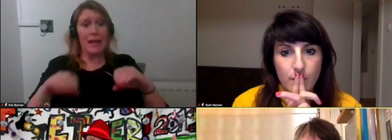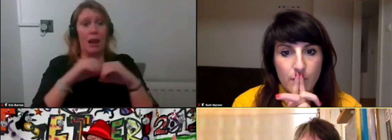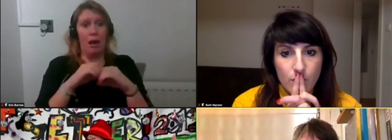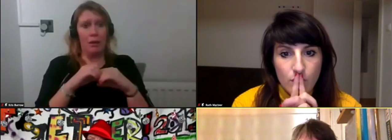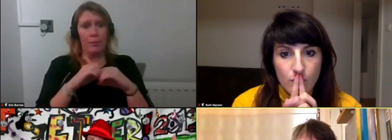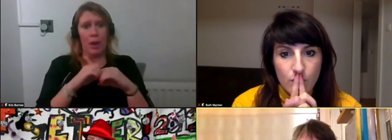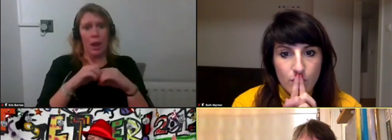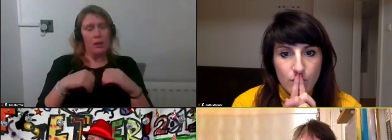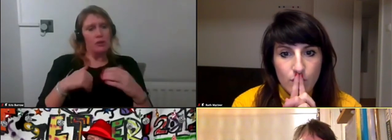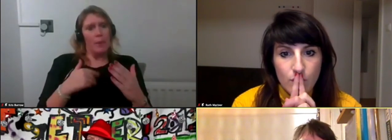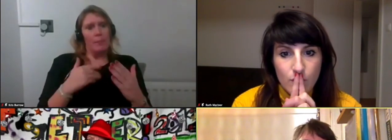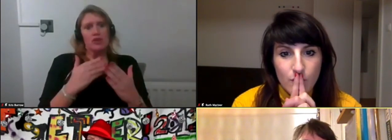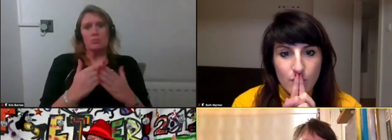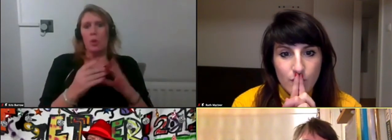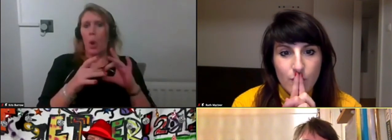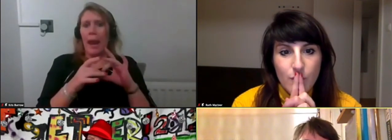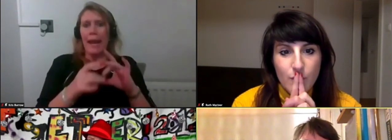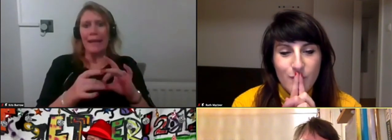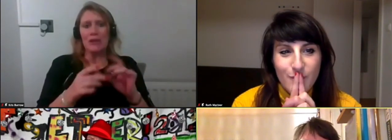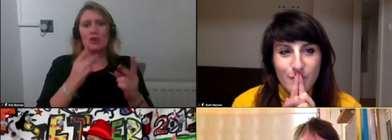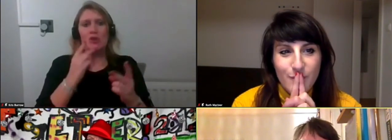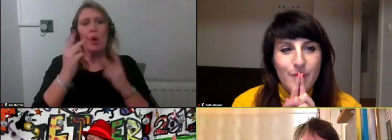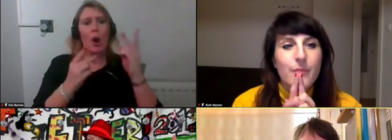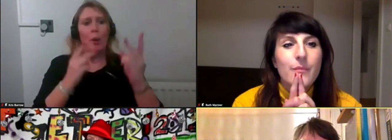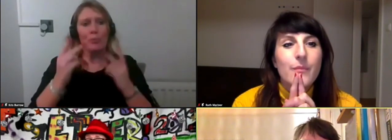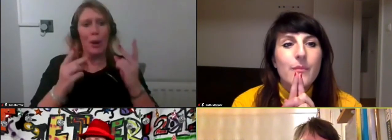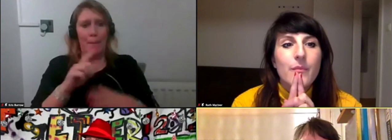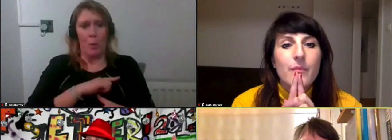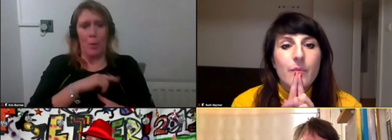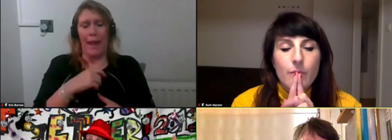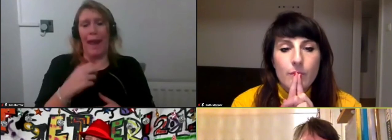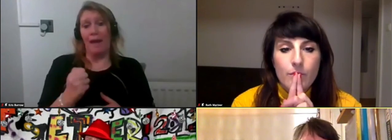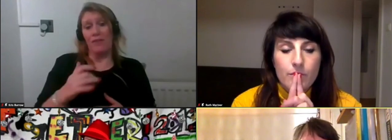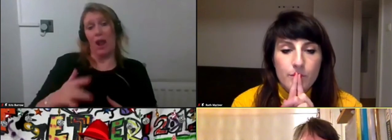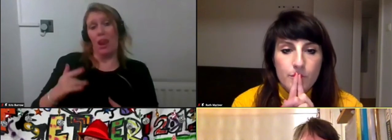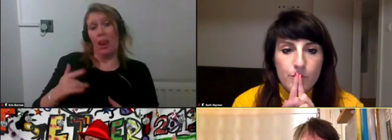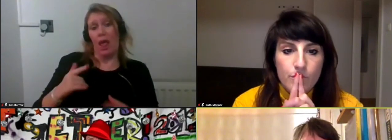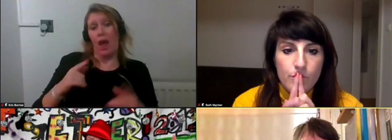more about opera. We have a live music club, well usually once a month, at the